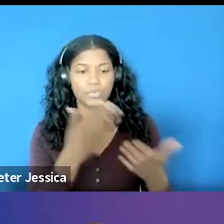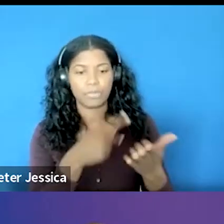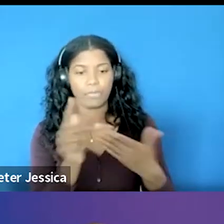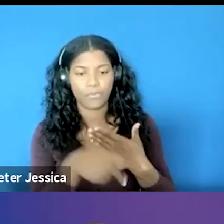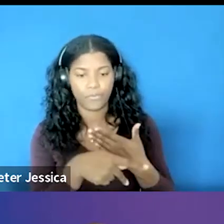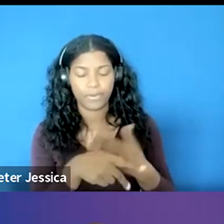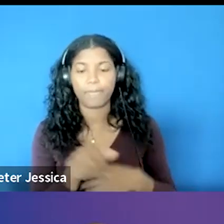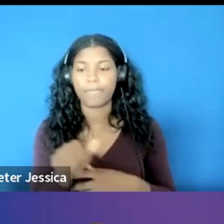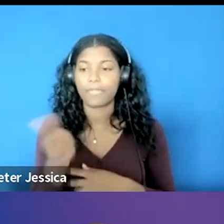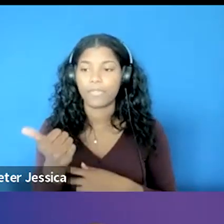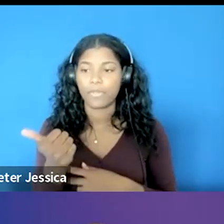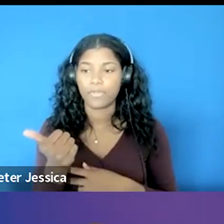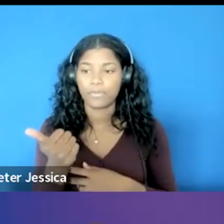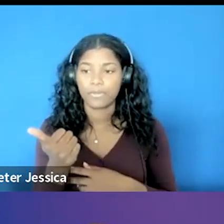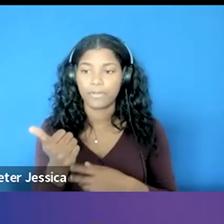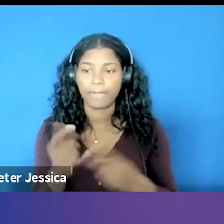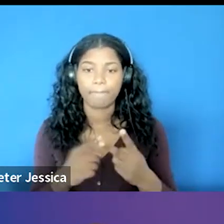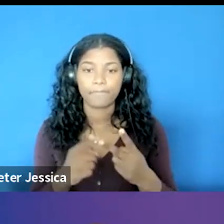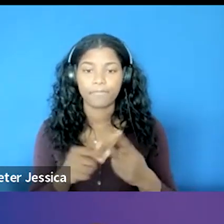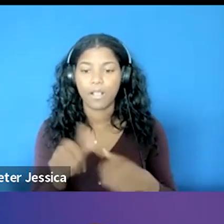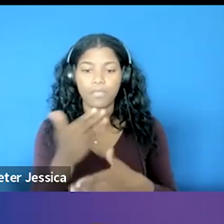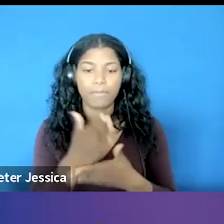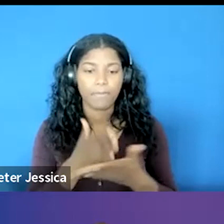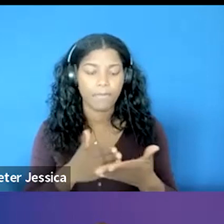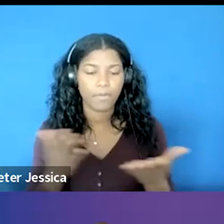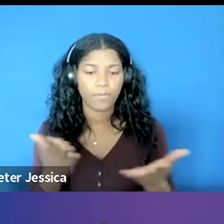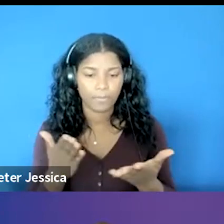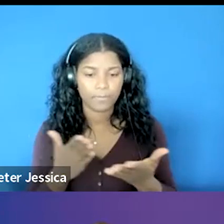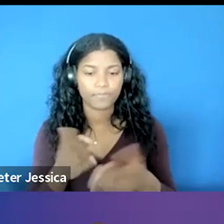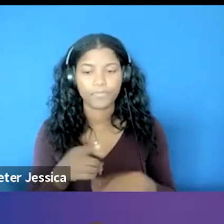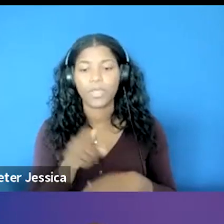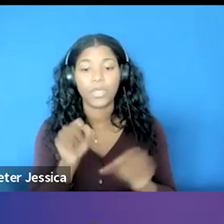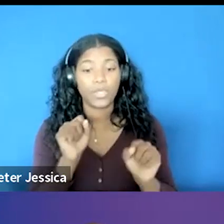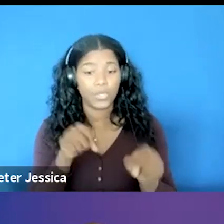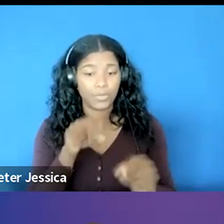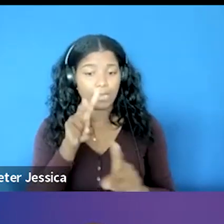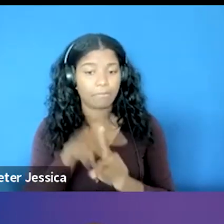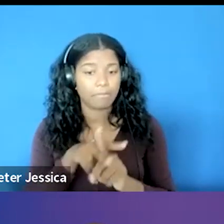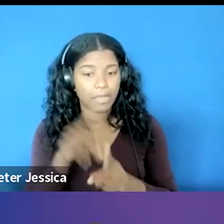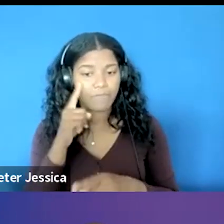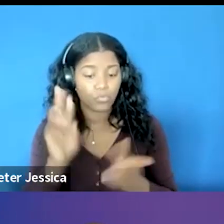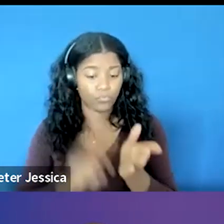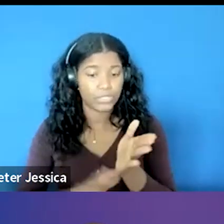The other part of that resolicitation is that you can apply for a research opportunity award as well.